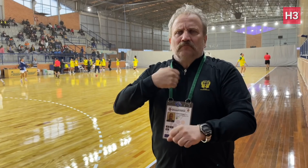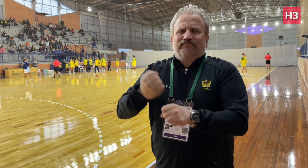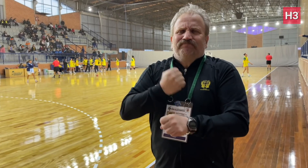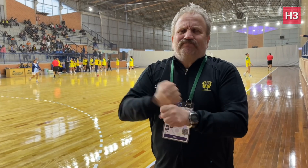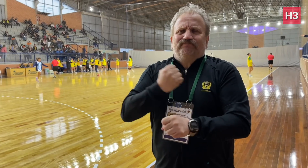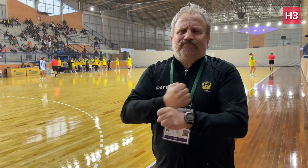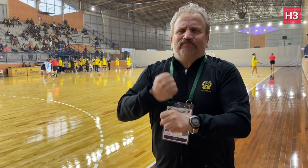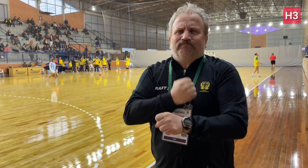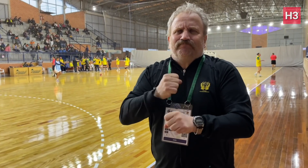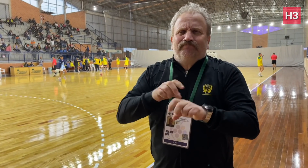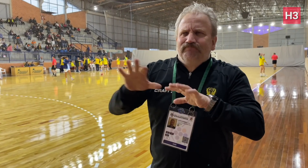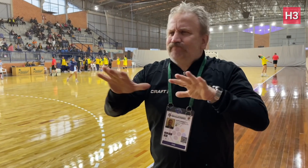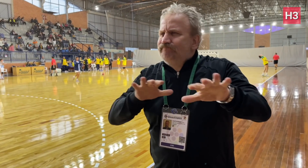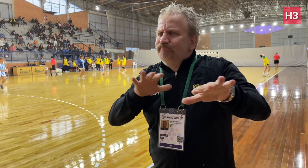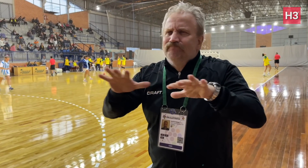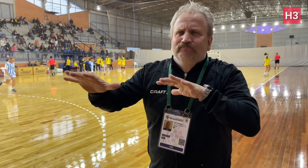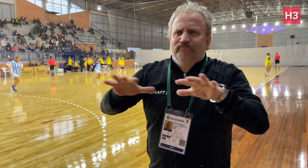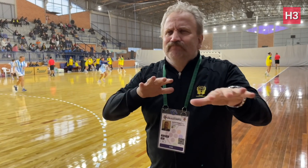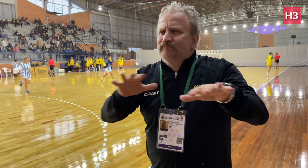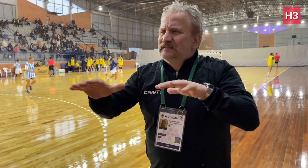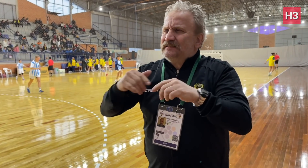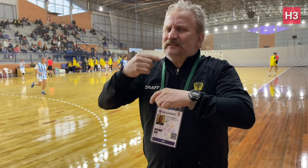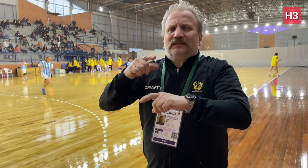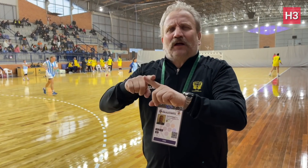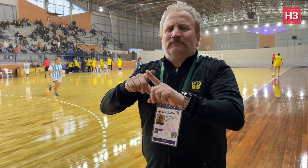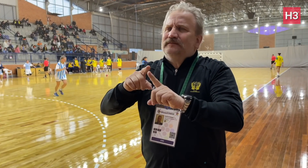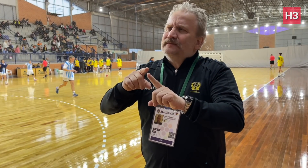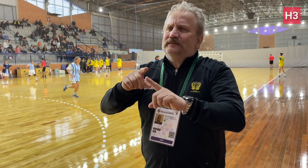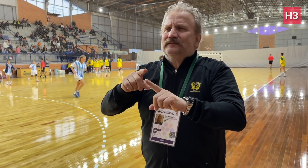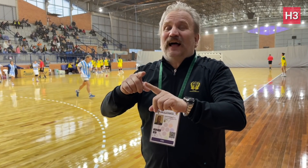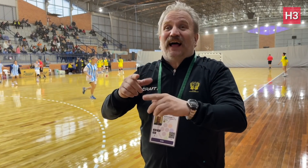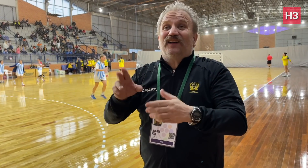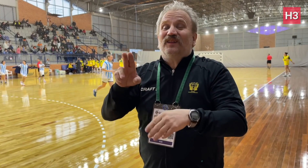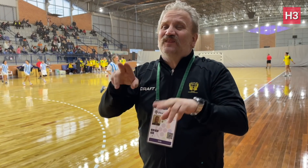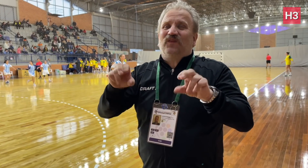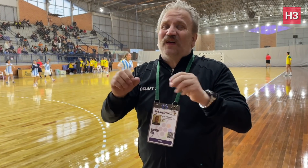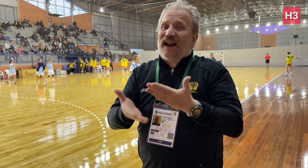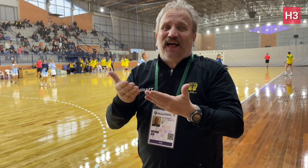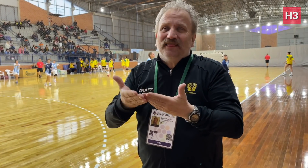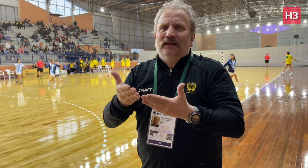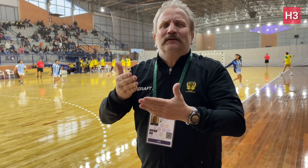I decided it’s time to rebuild the Women Handball programme.